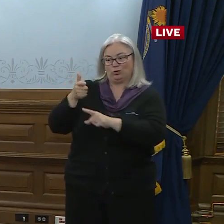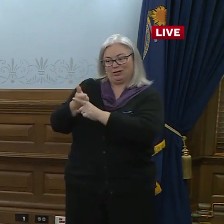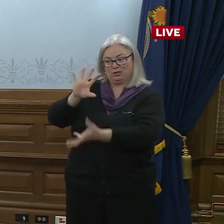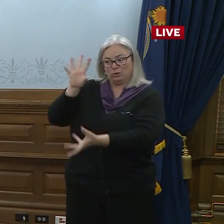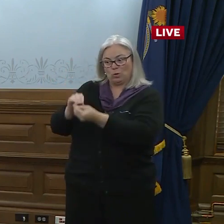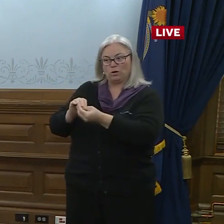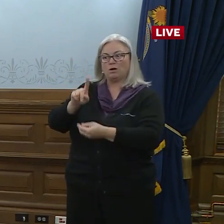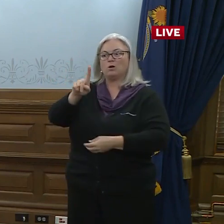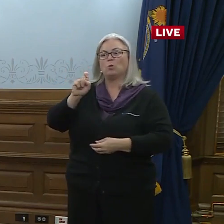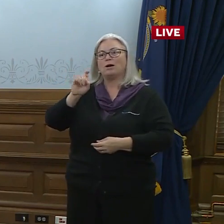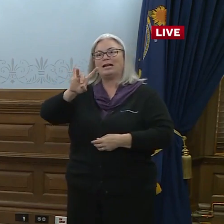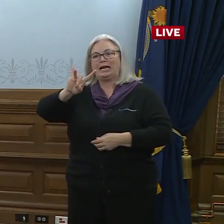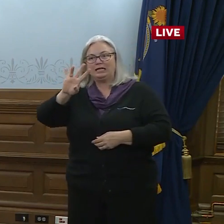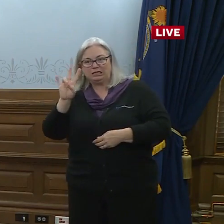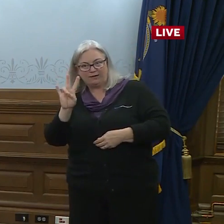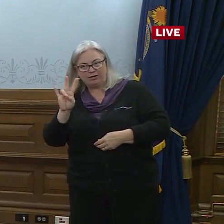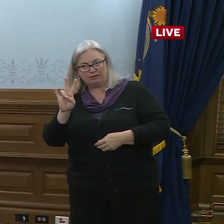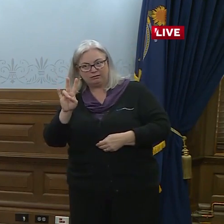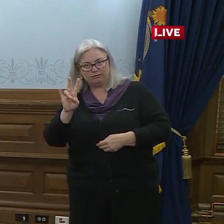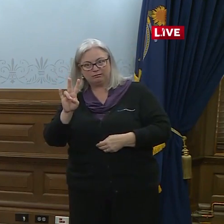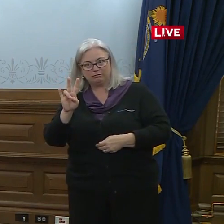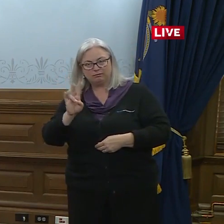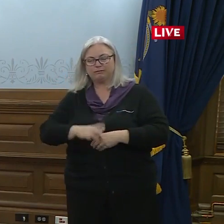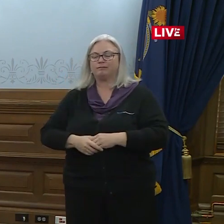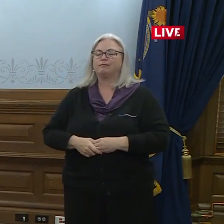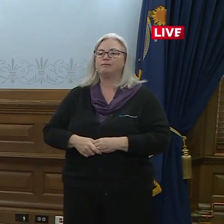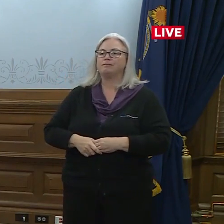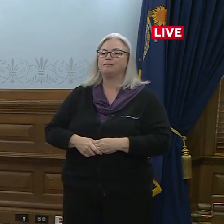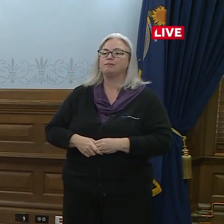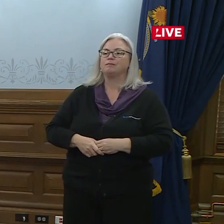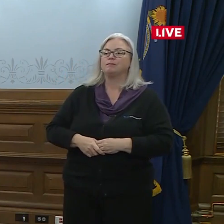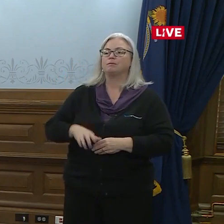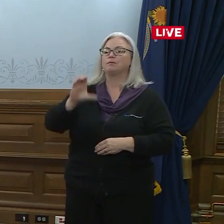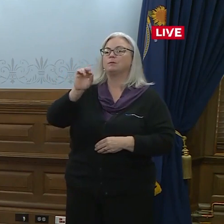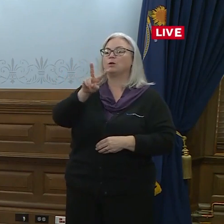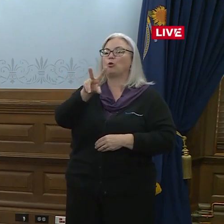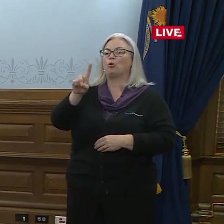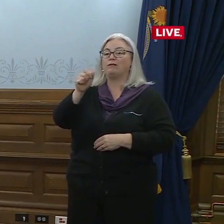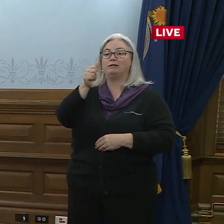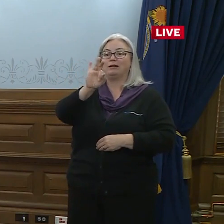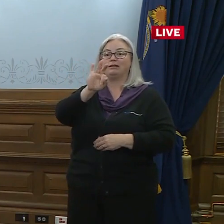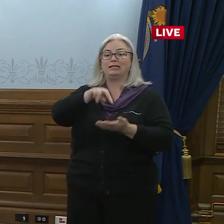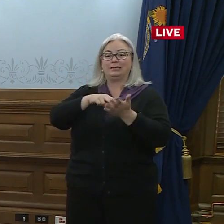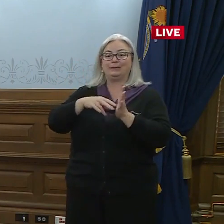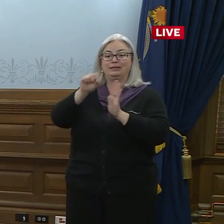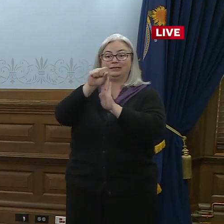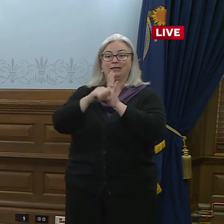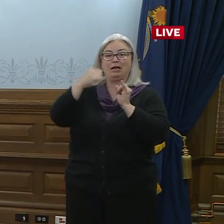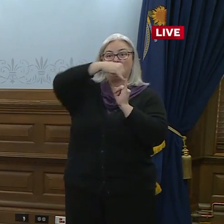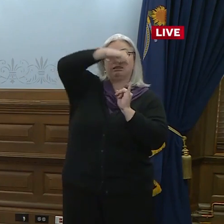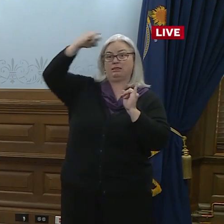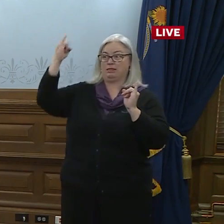BUTLER COUNTY IS UP 15 CASES SINCE FRIDAY BRINGING ITS TOTAL TO 187.